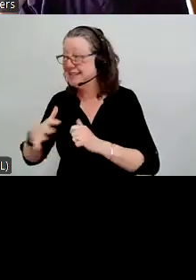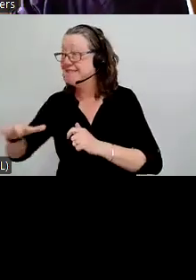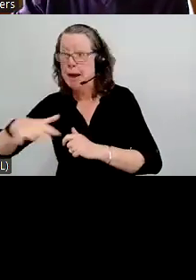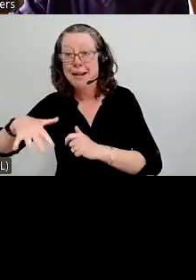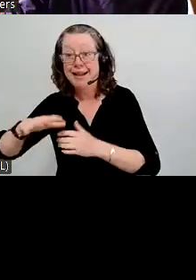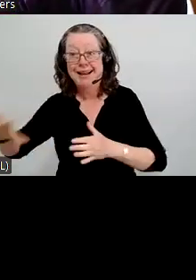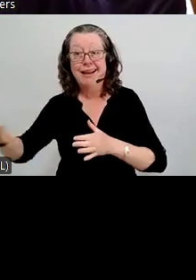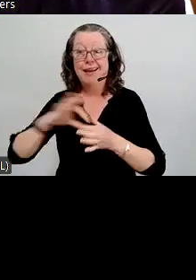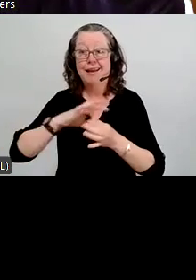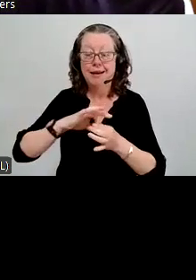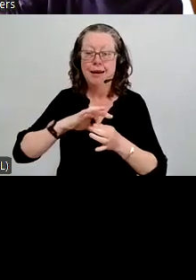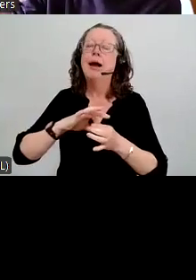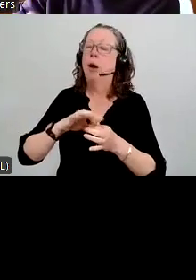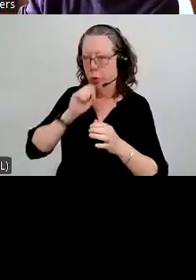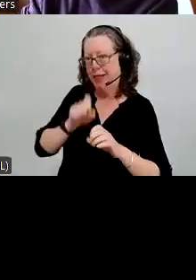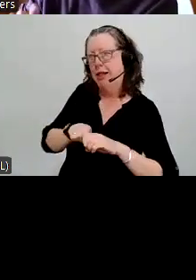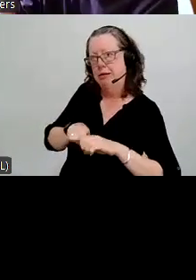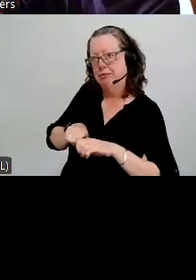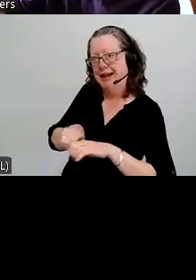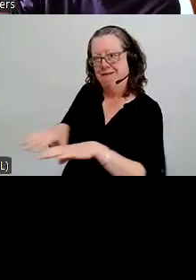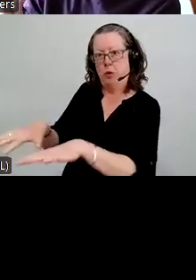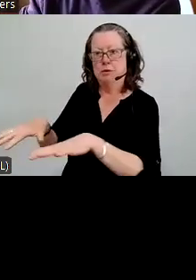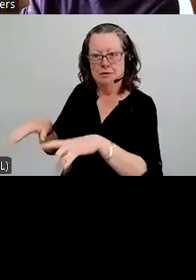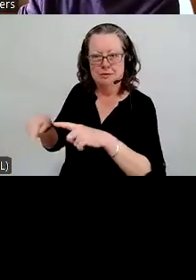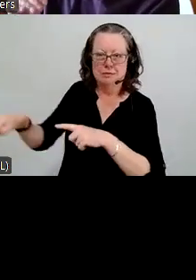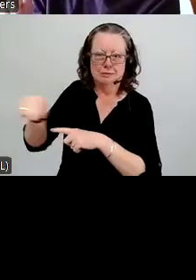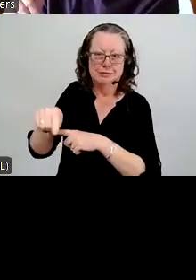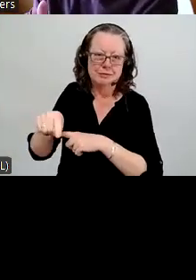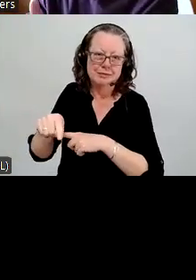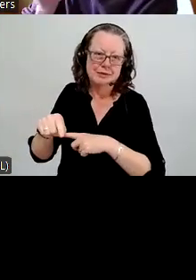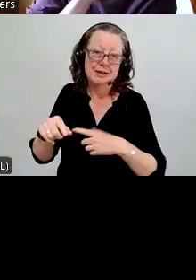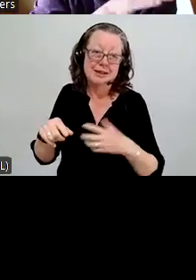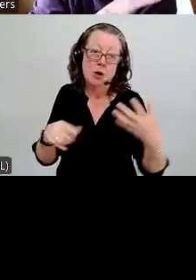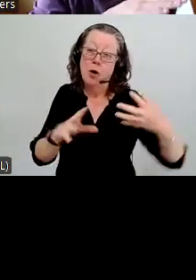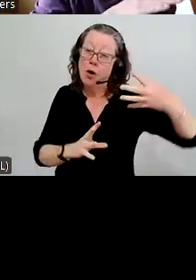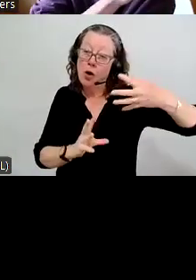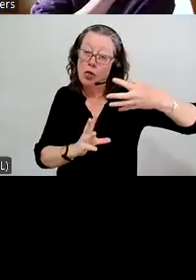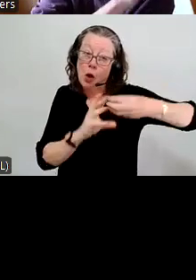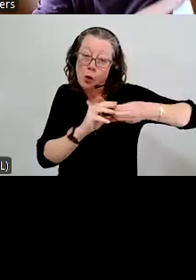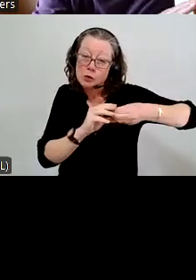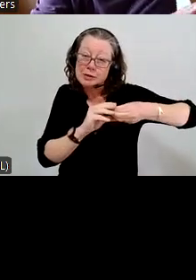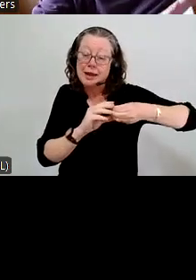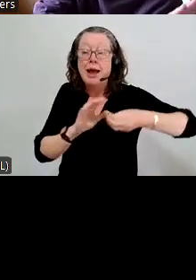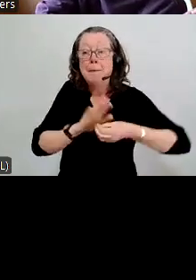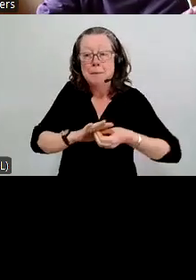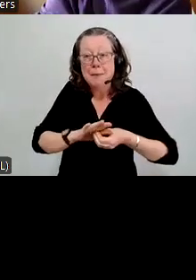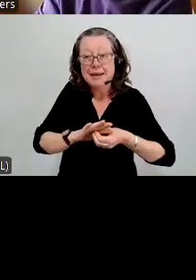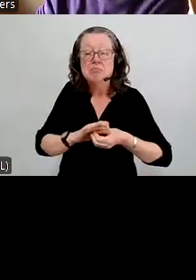Linking this stuff, all of these elements of it together, means that your phone is potentially not listening to you.